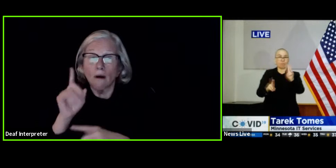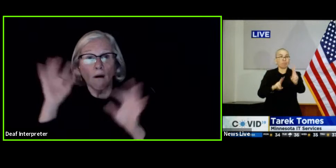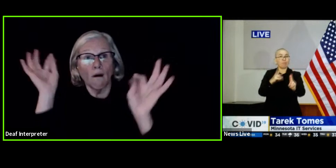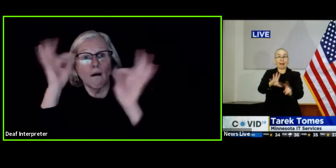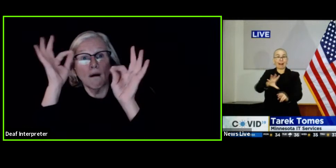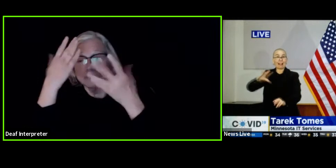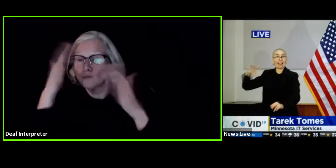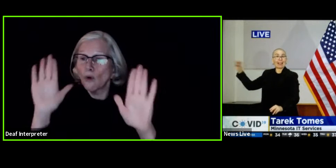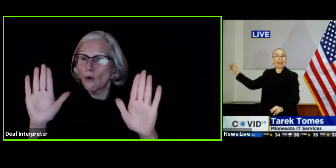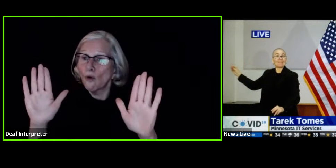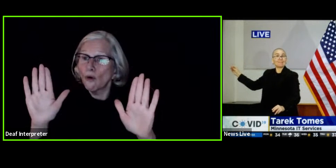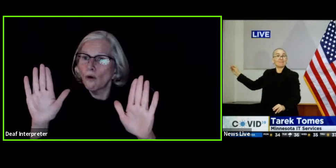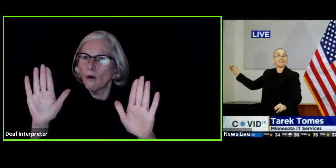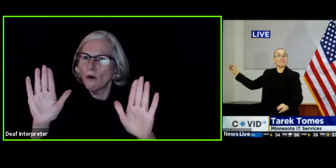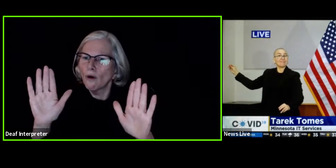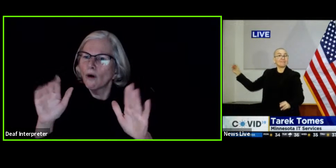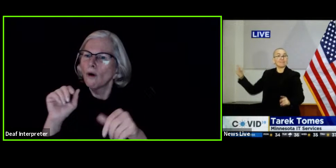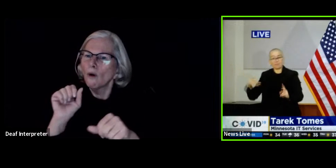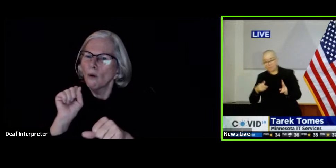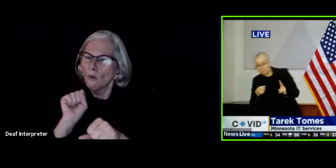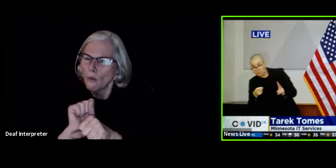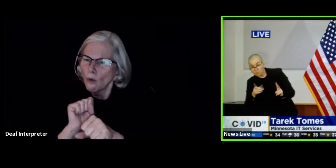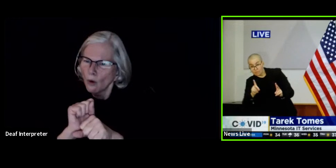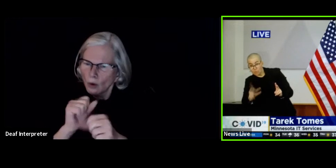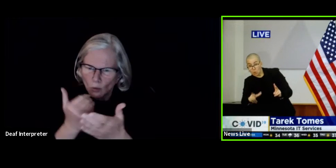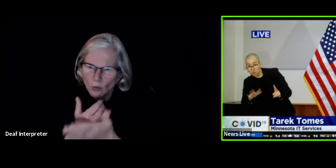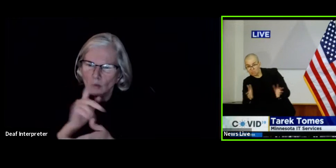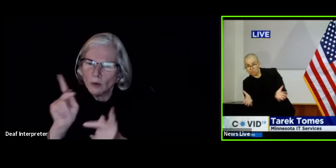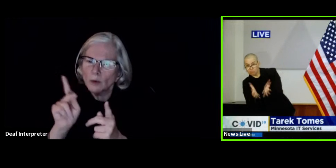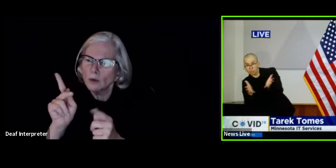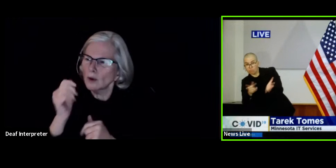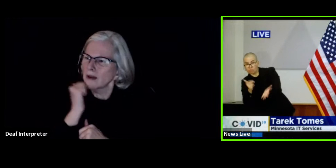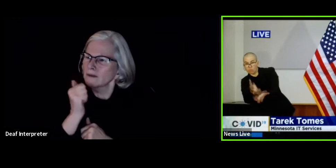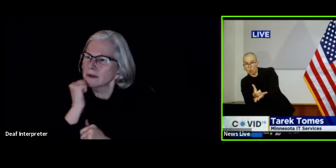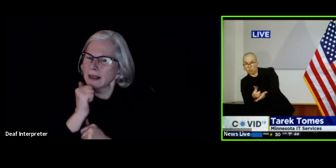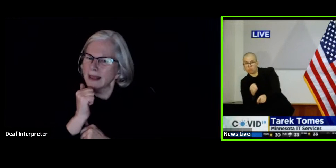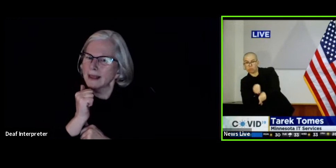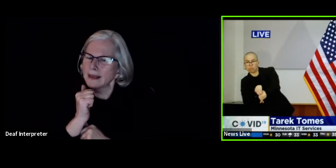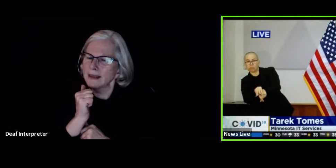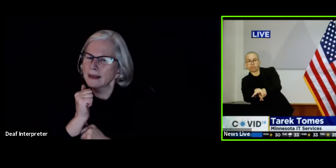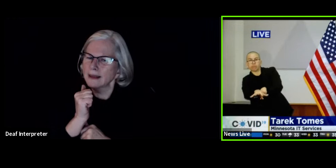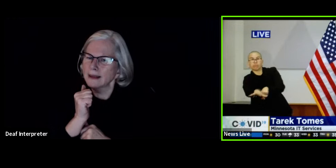≫ GETTING BACK TO THE OXFORD STUDY AND THAT, IF YOU